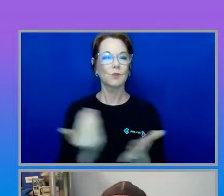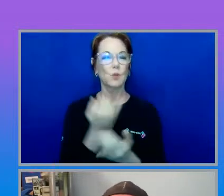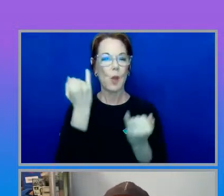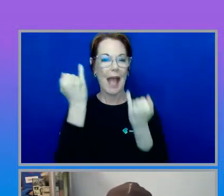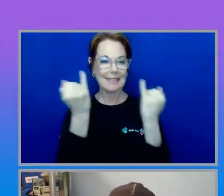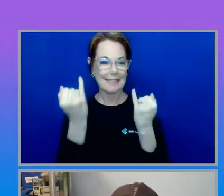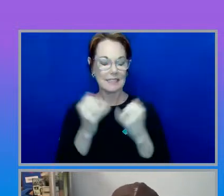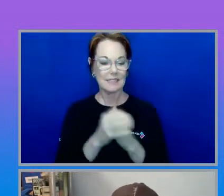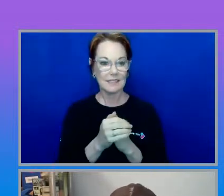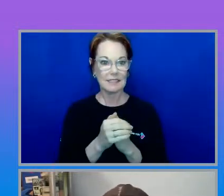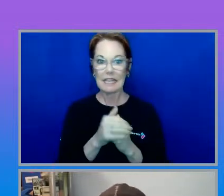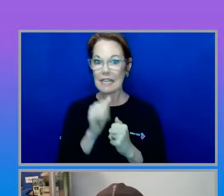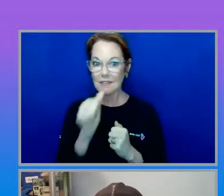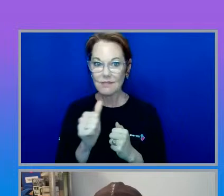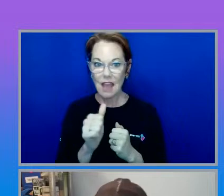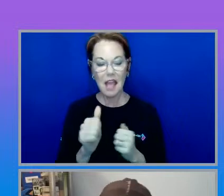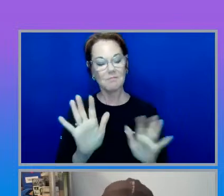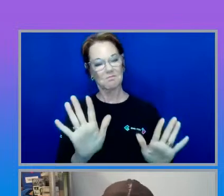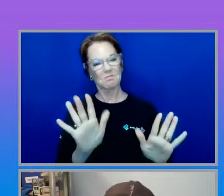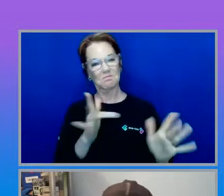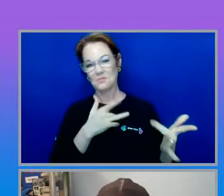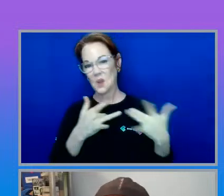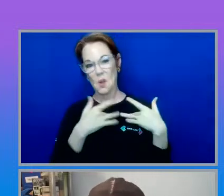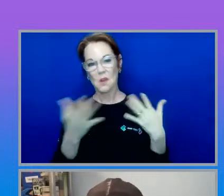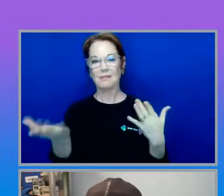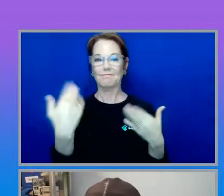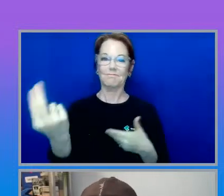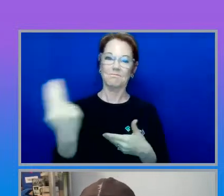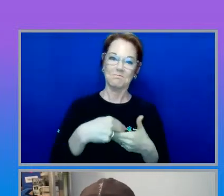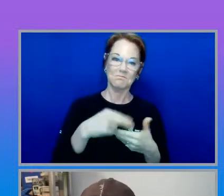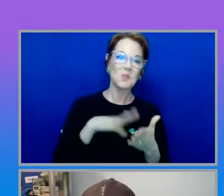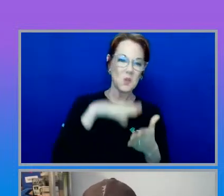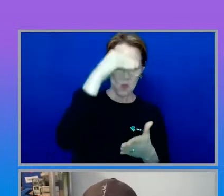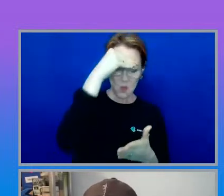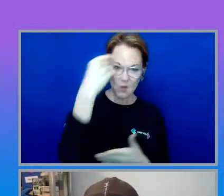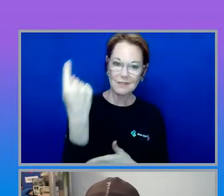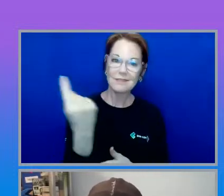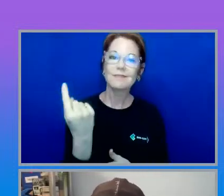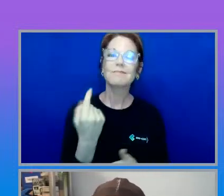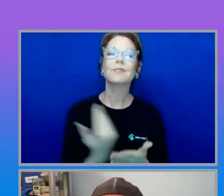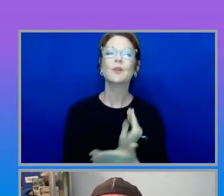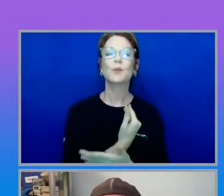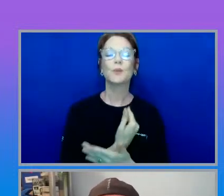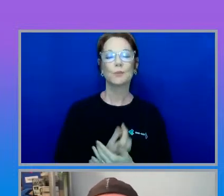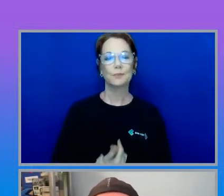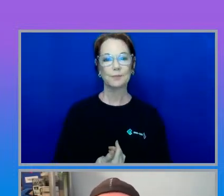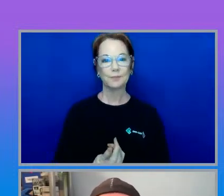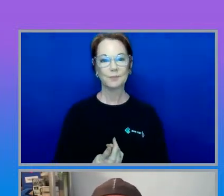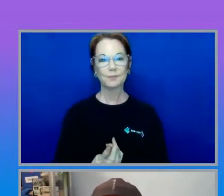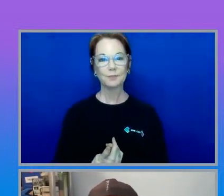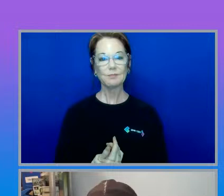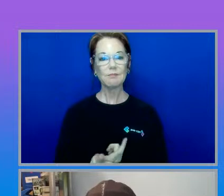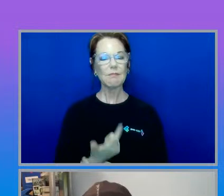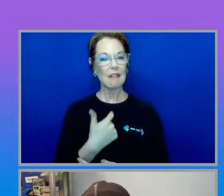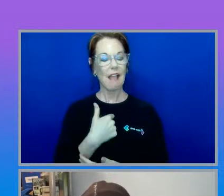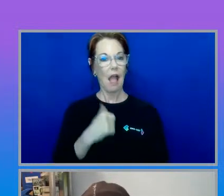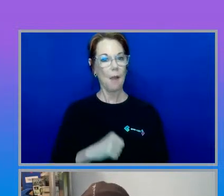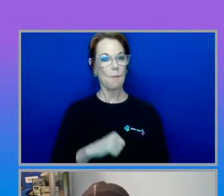worry. Come along for the ride and you might learn something